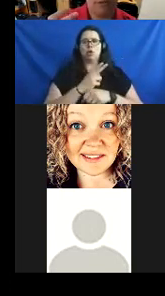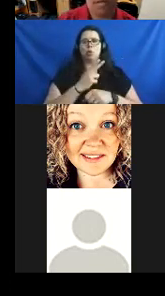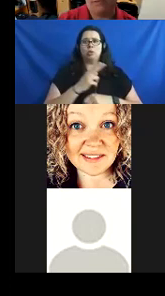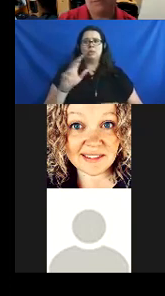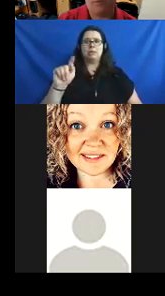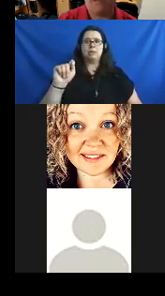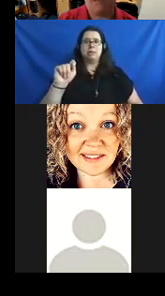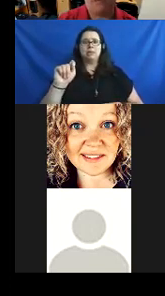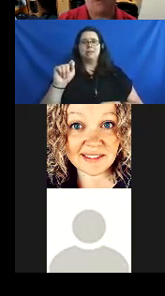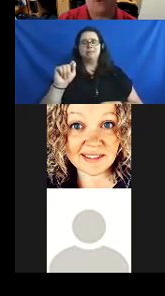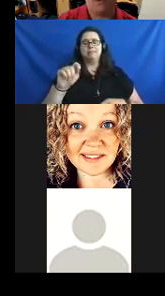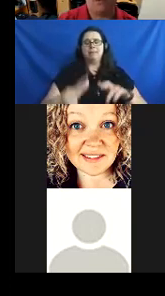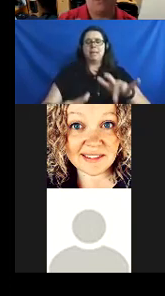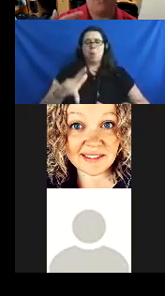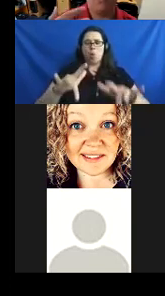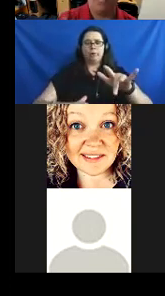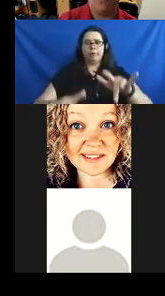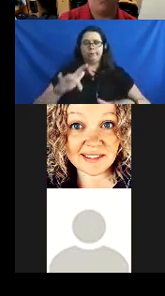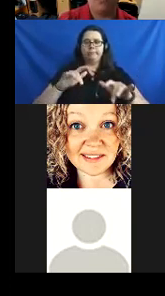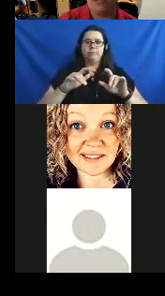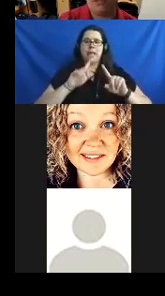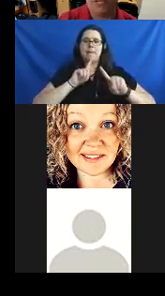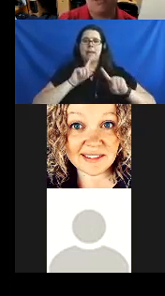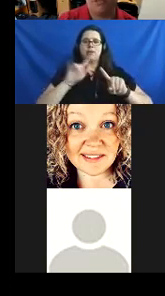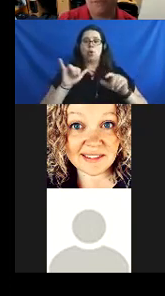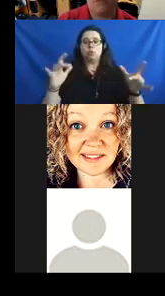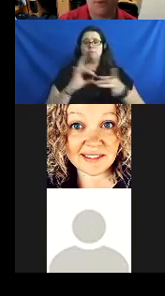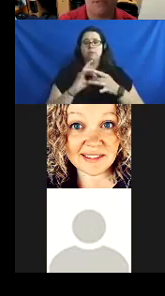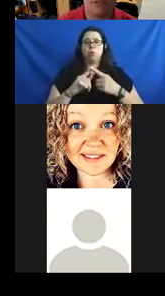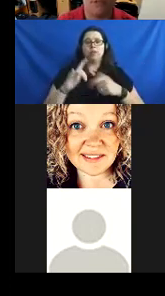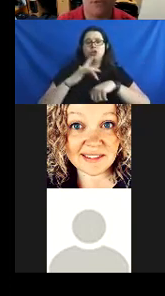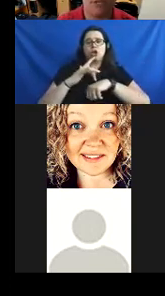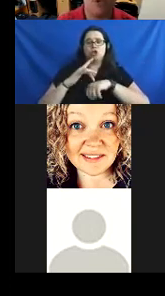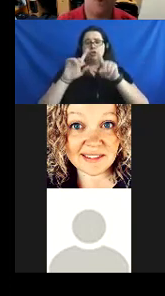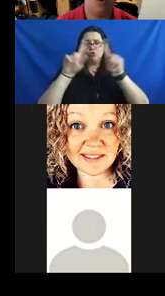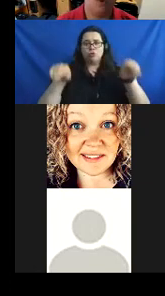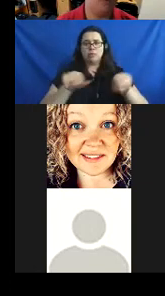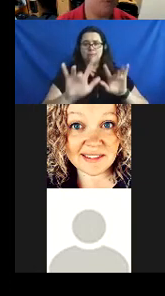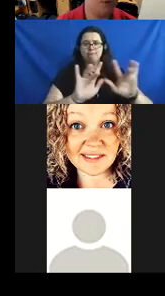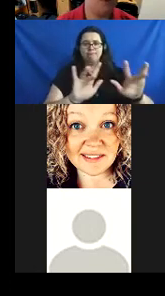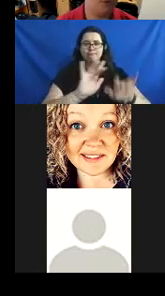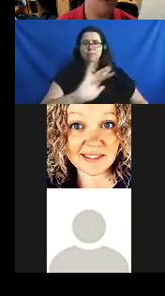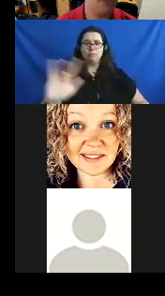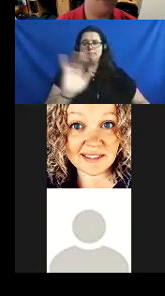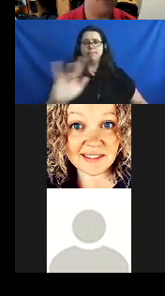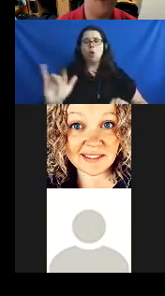THOSE ARE ALSO TIED IN WITH TOUCH SCREEN GESTURES, IF YOU HAVE A TOUCH SCREEN, OR YOU COULD USE A MOUSE.